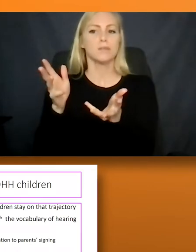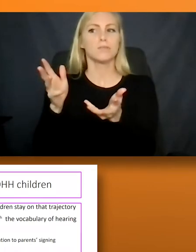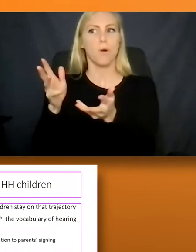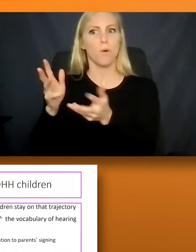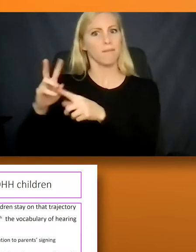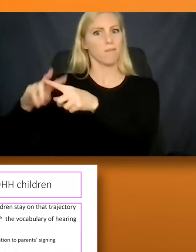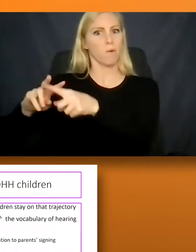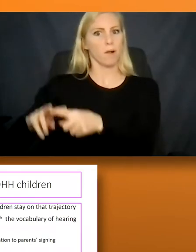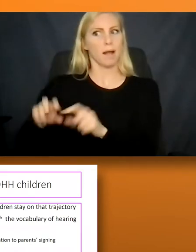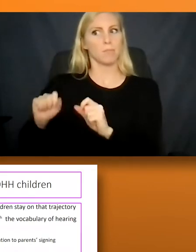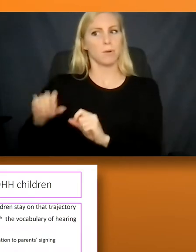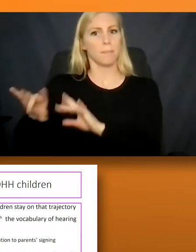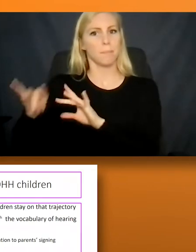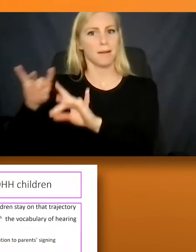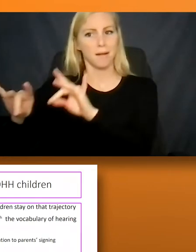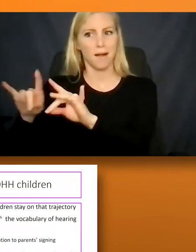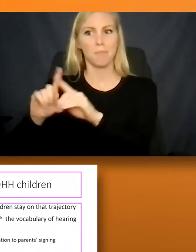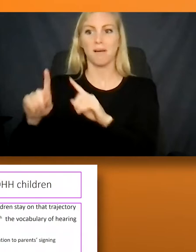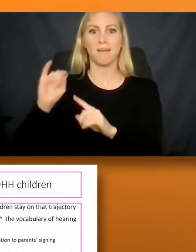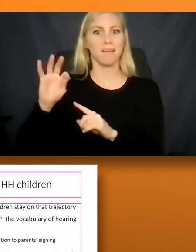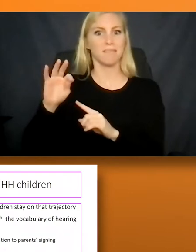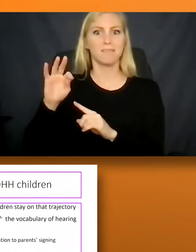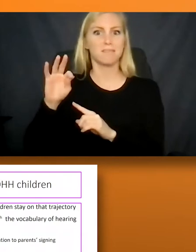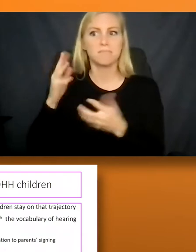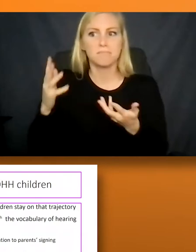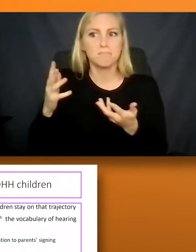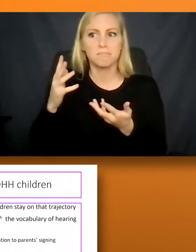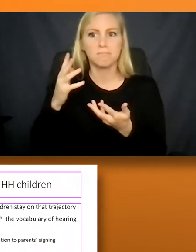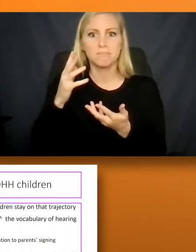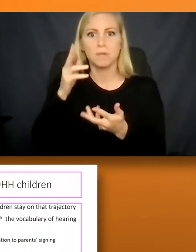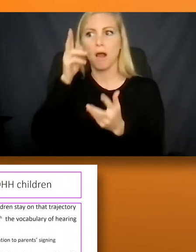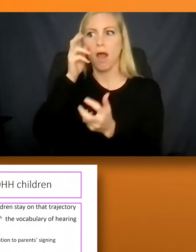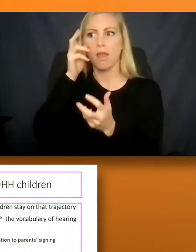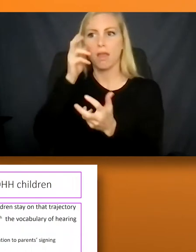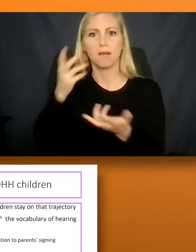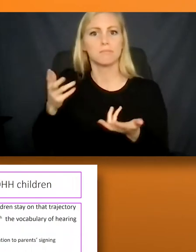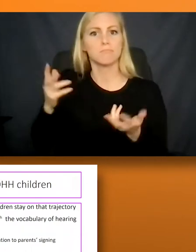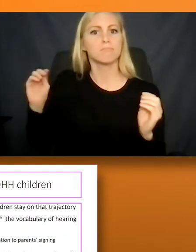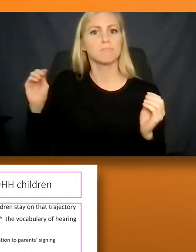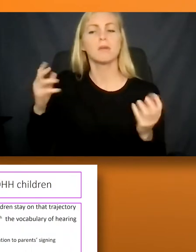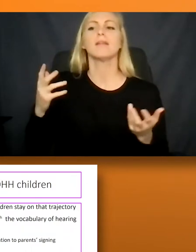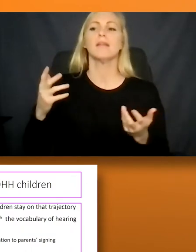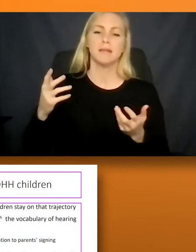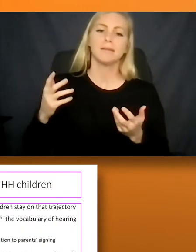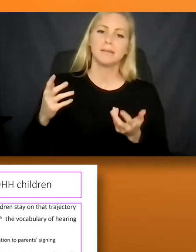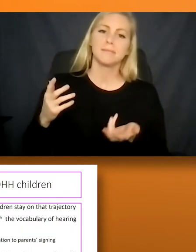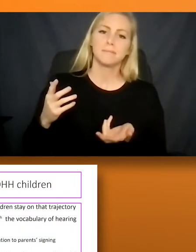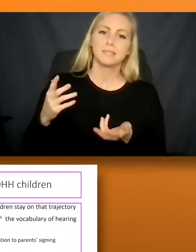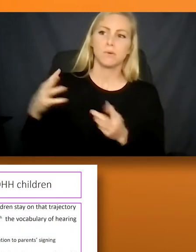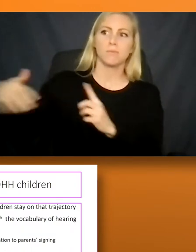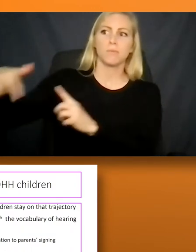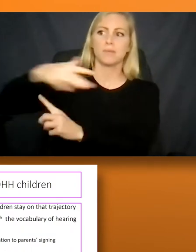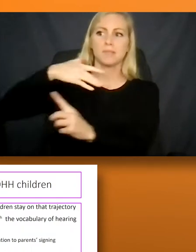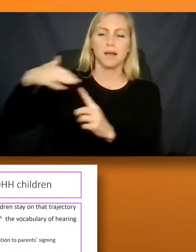from the environment is going to have an effect on vocabulary learning. So that's a big part of I know--